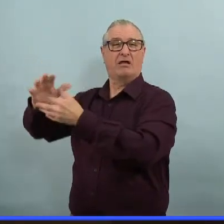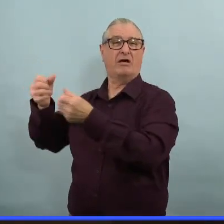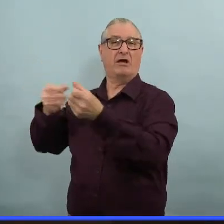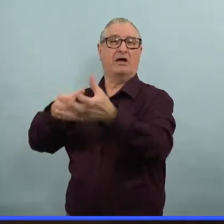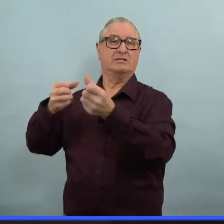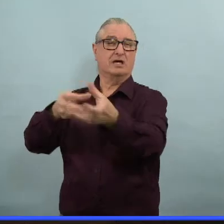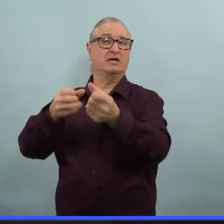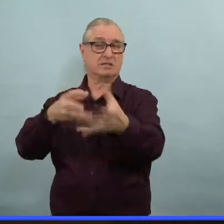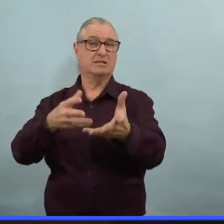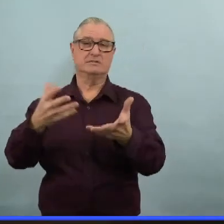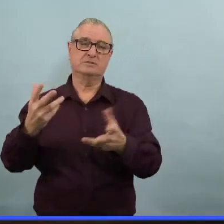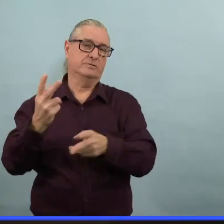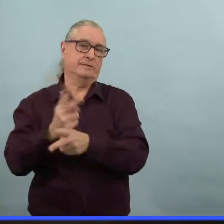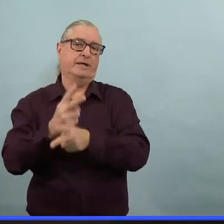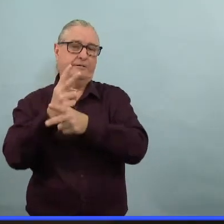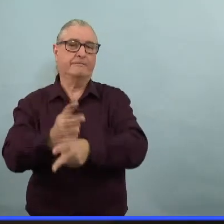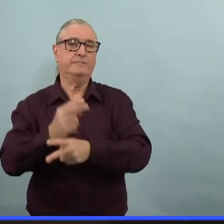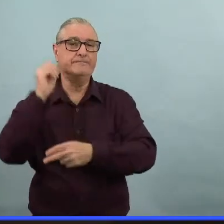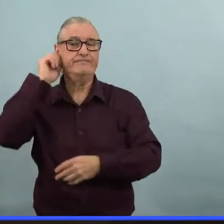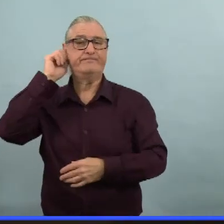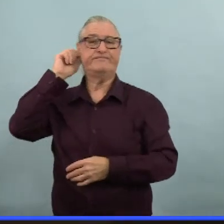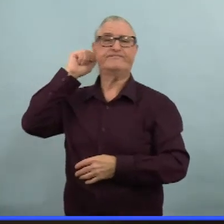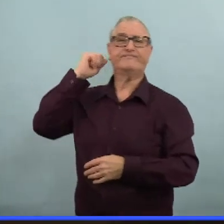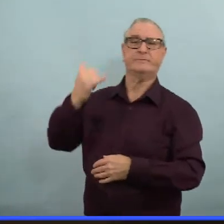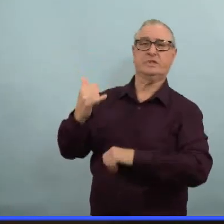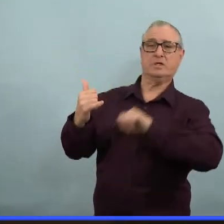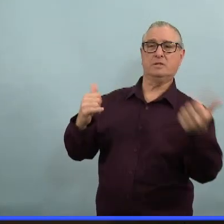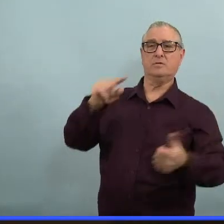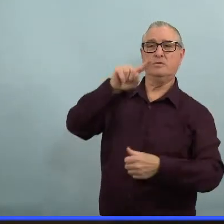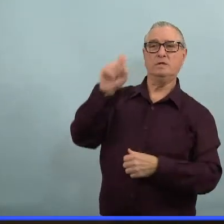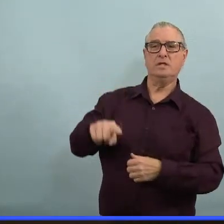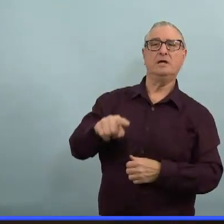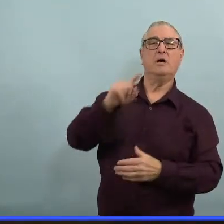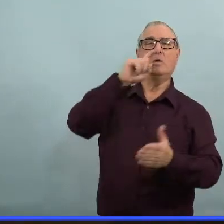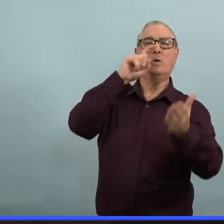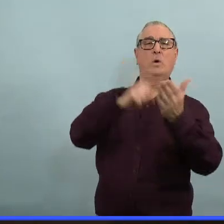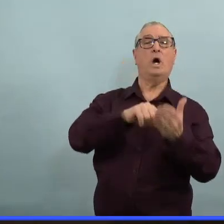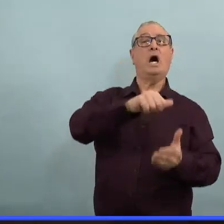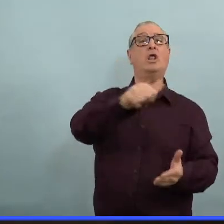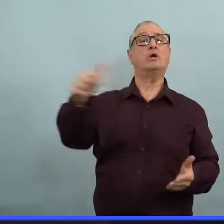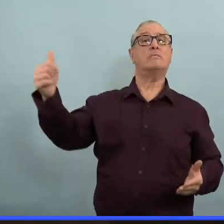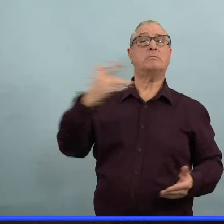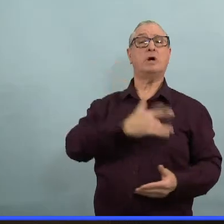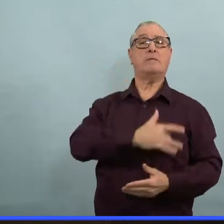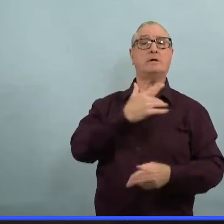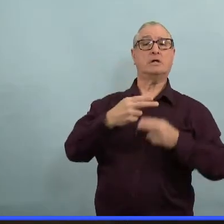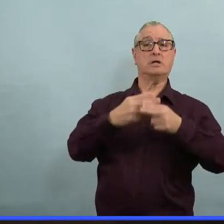to limit that extended prolonged close indoor contact that we see in household gatherings